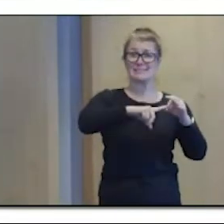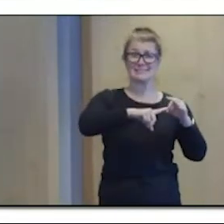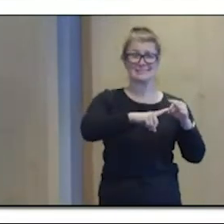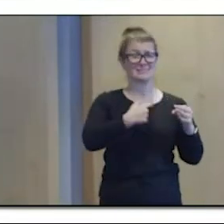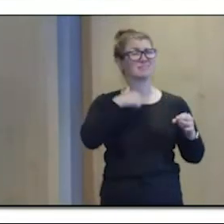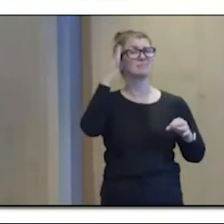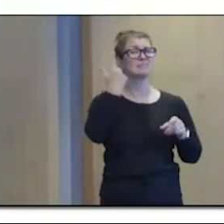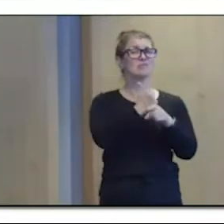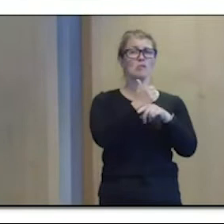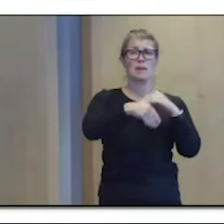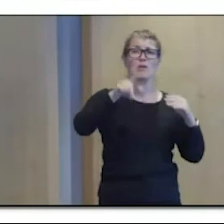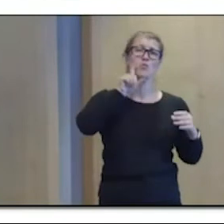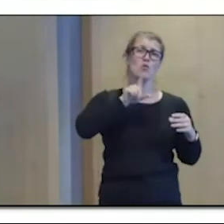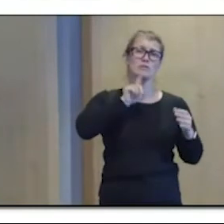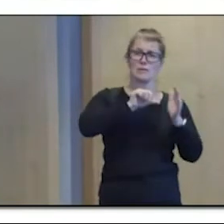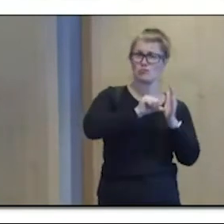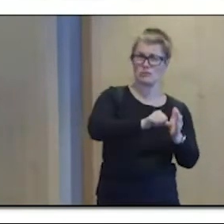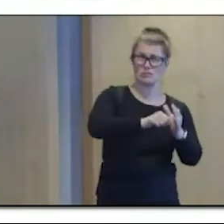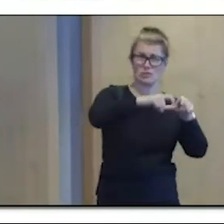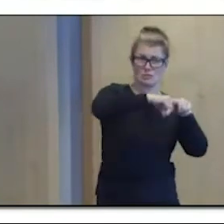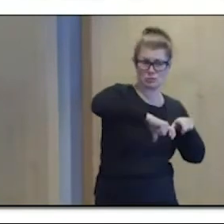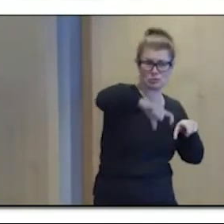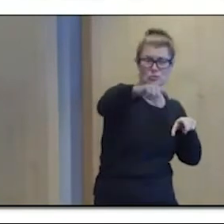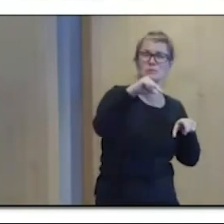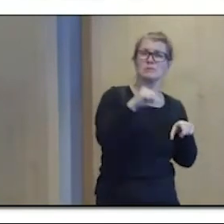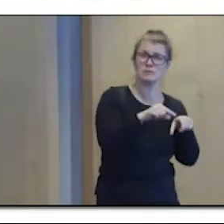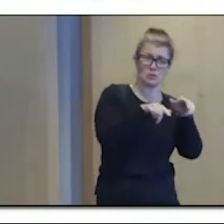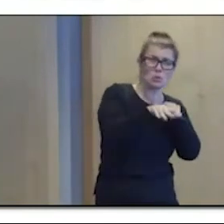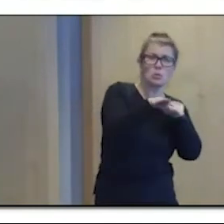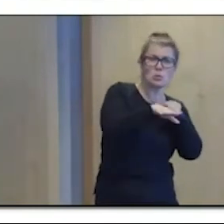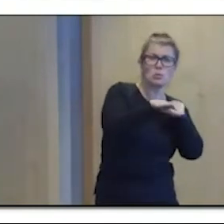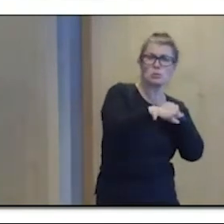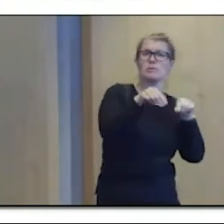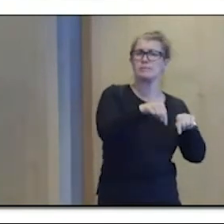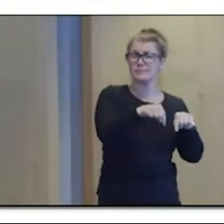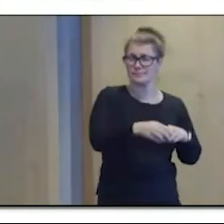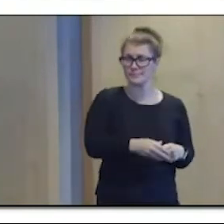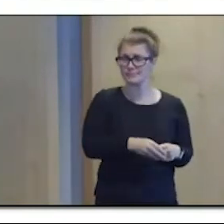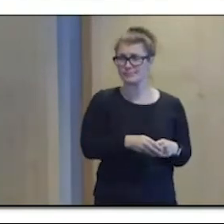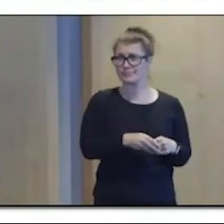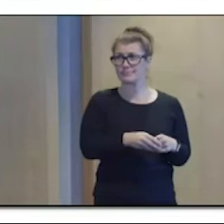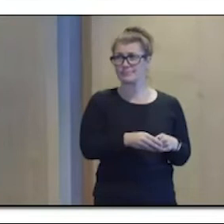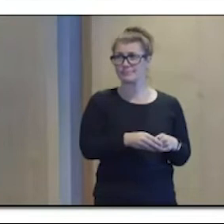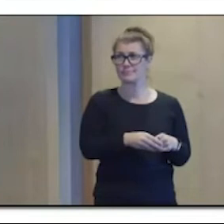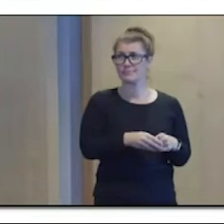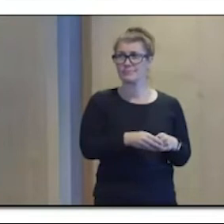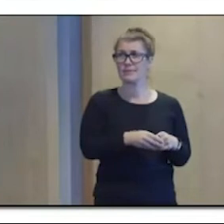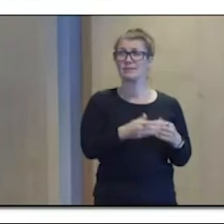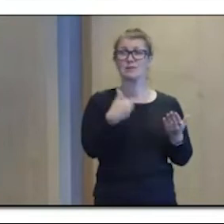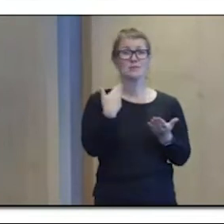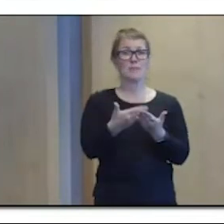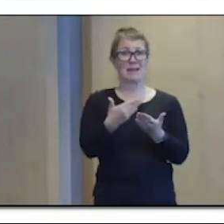and you can see there that you know there were major drops in demand basically no one in the UK